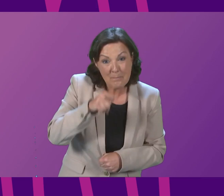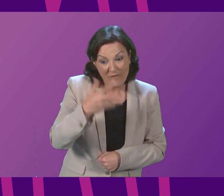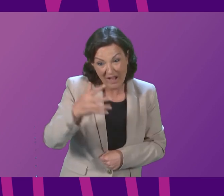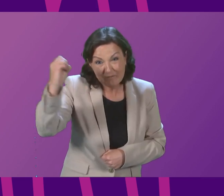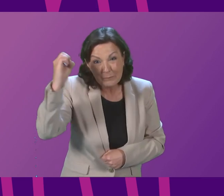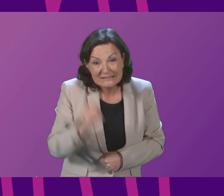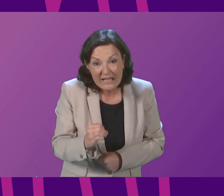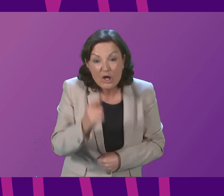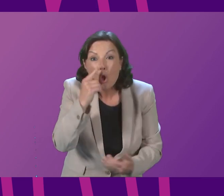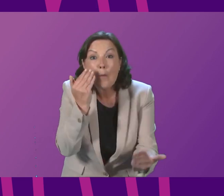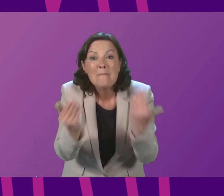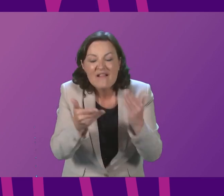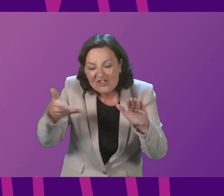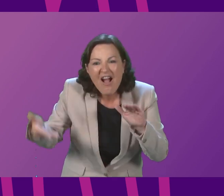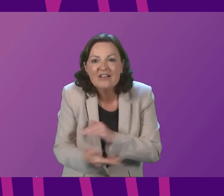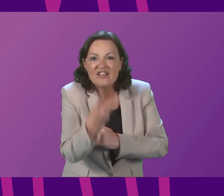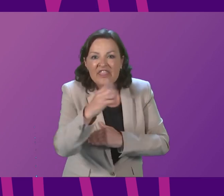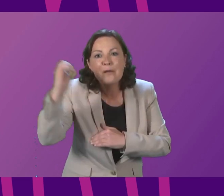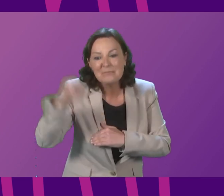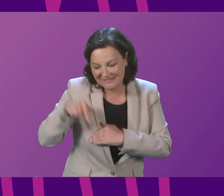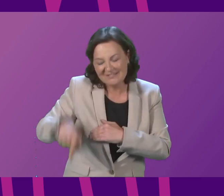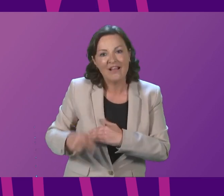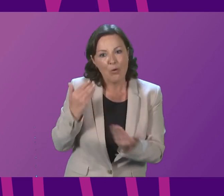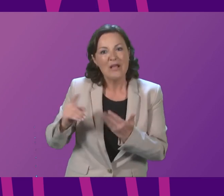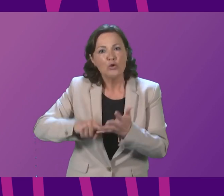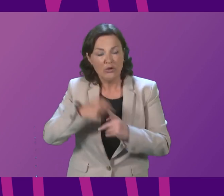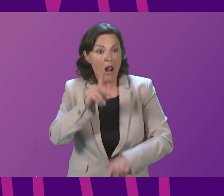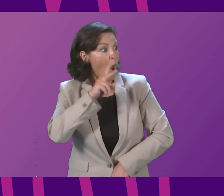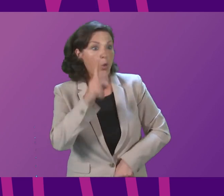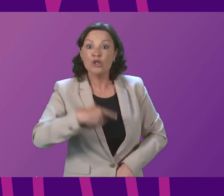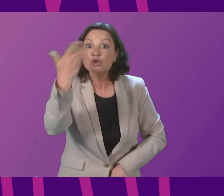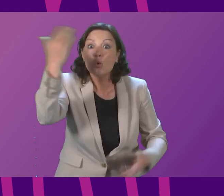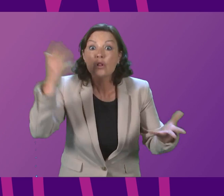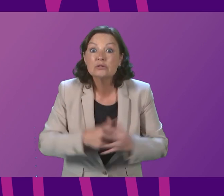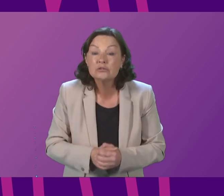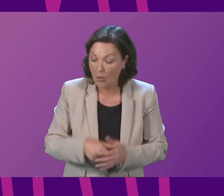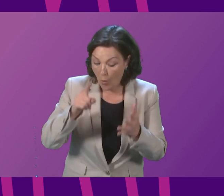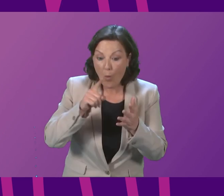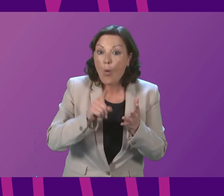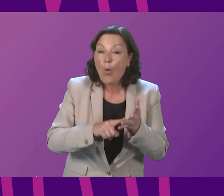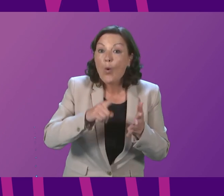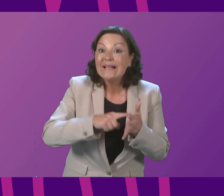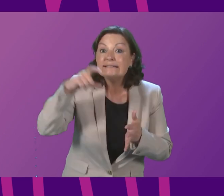with under 30 per cent in the rest of the UK. Let us turn to schools. According to the Organisation for Economic Co-operation and Development, Scotland has